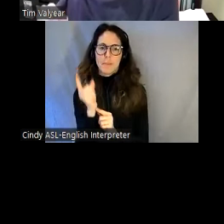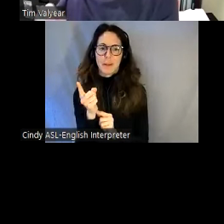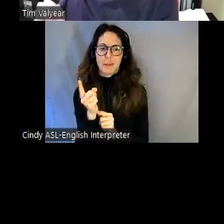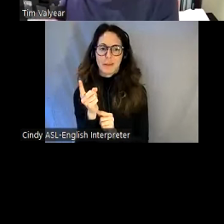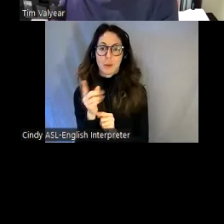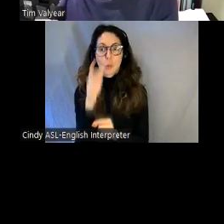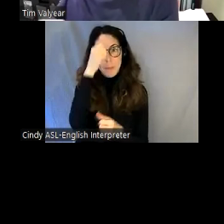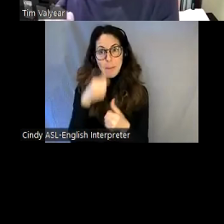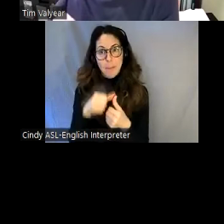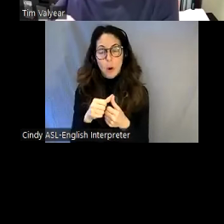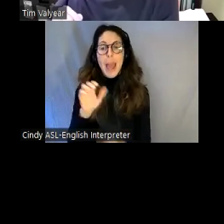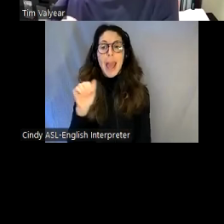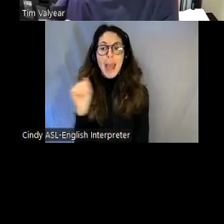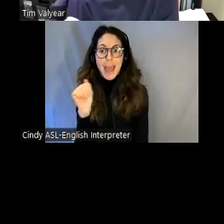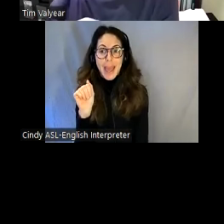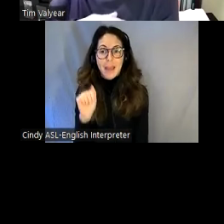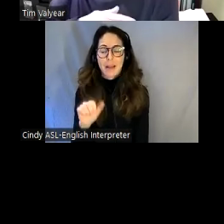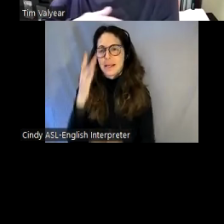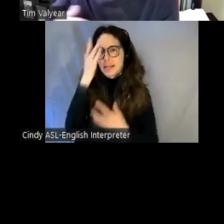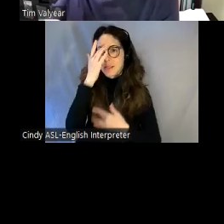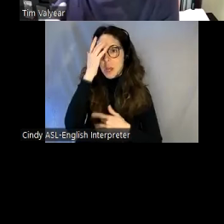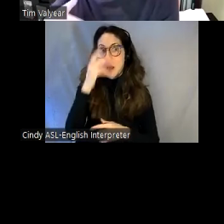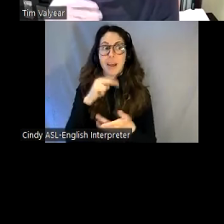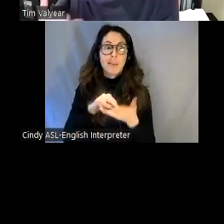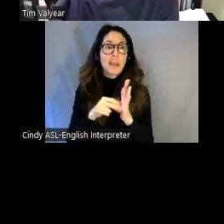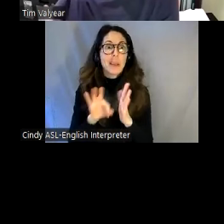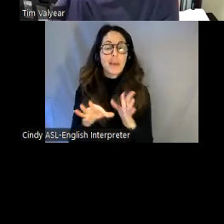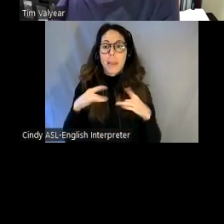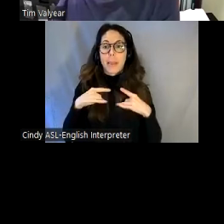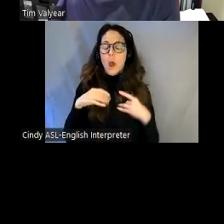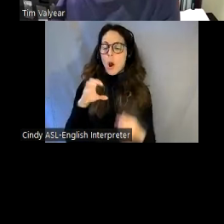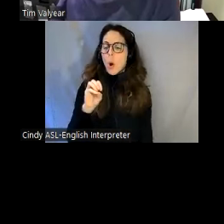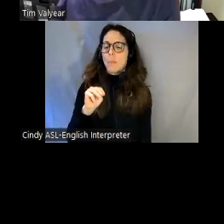window is about 15 minutes. We want to keep everything